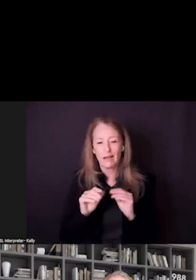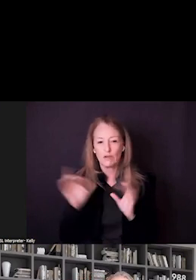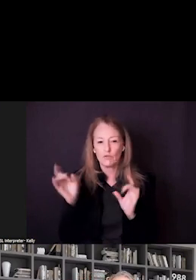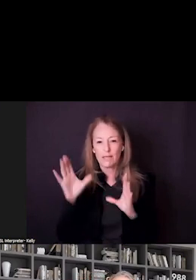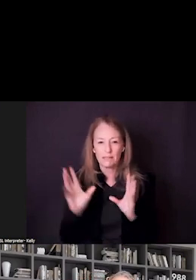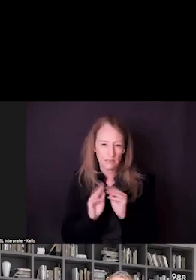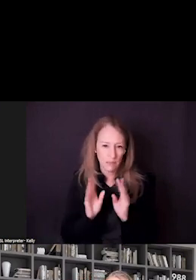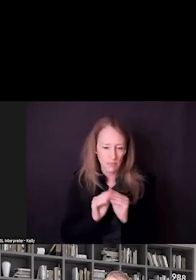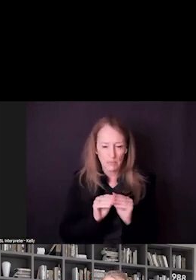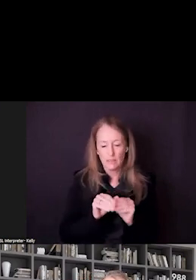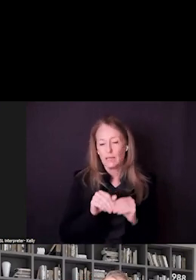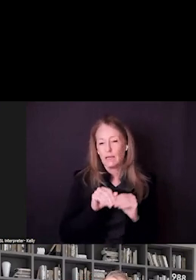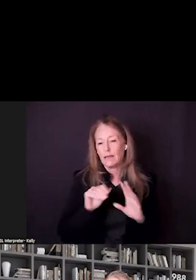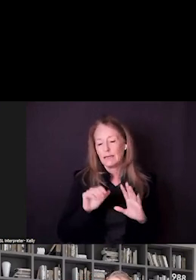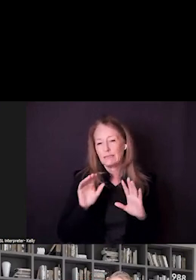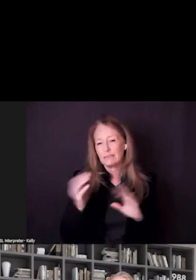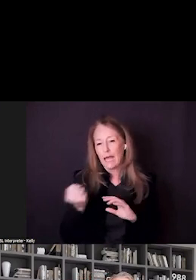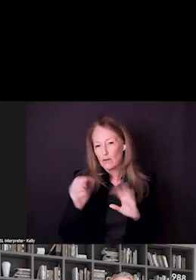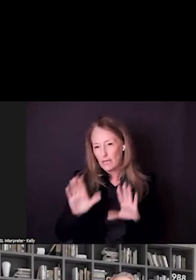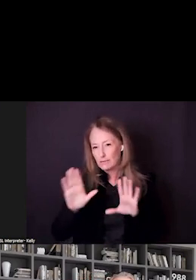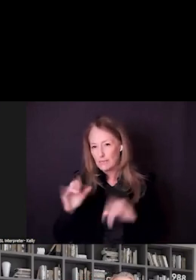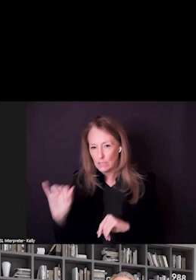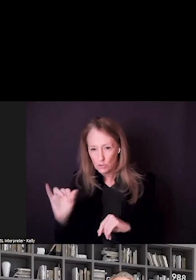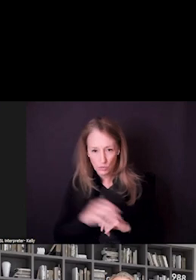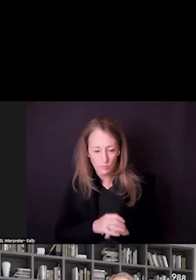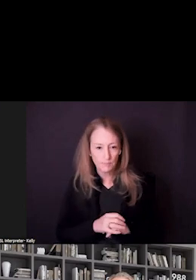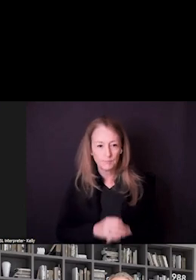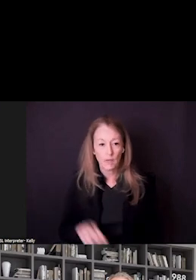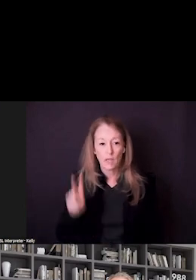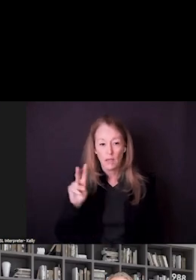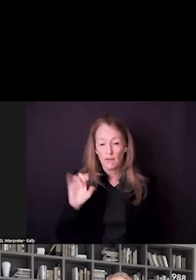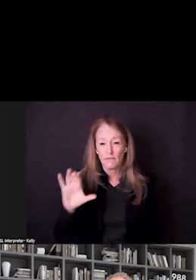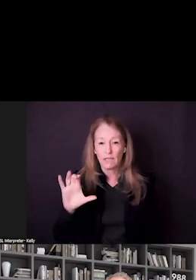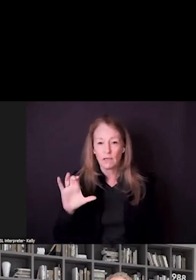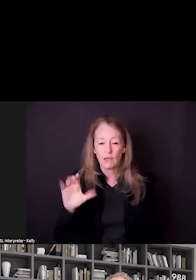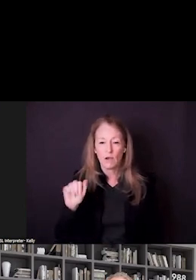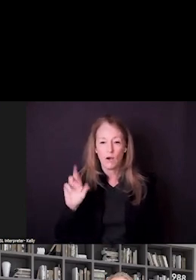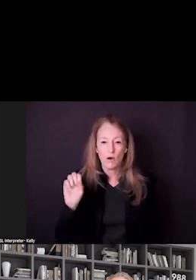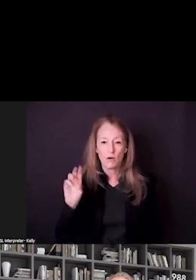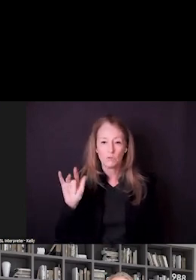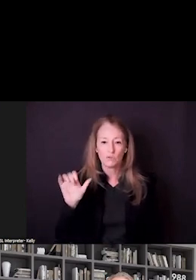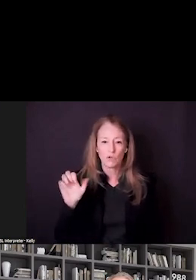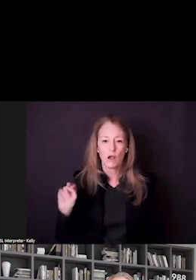MUSIC IS COMING YOU. VIC ARMSTRONG, WELCOME.